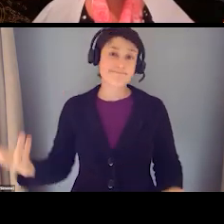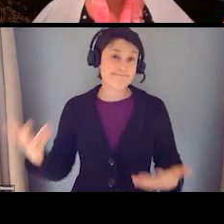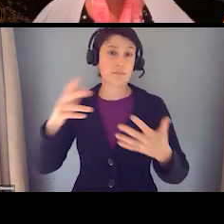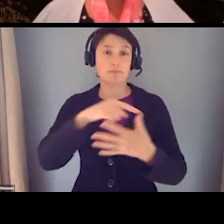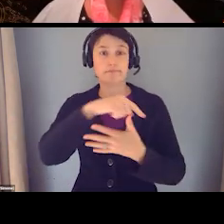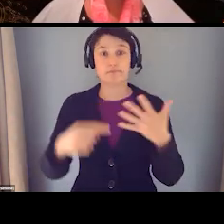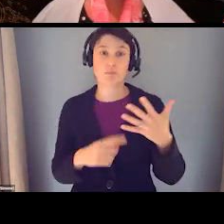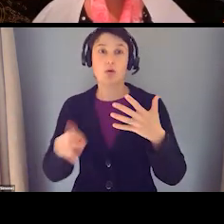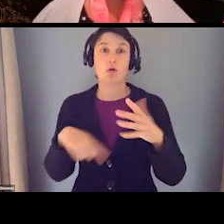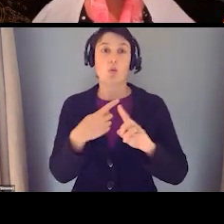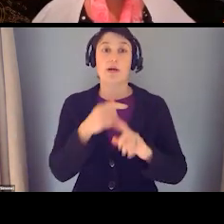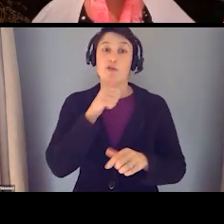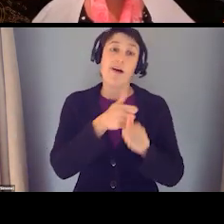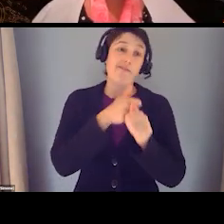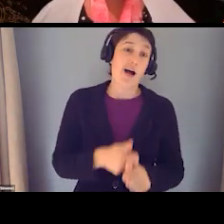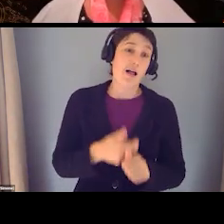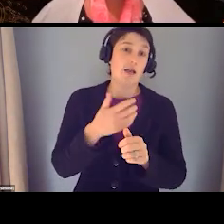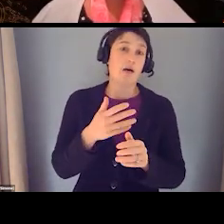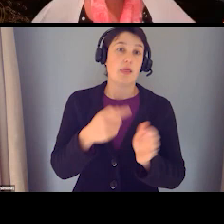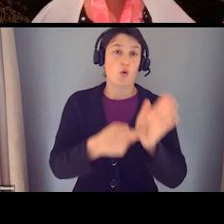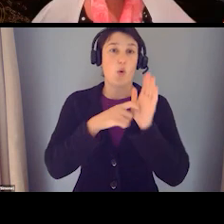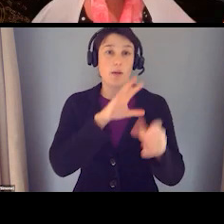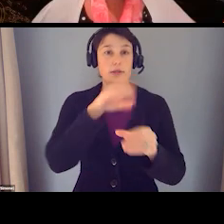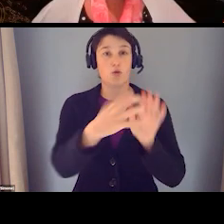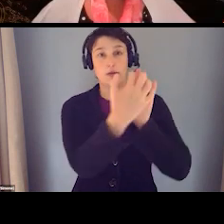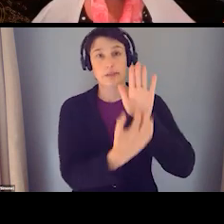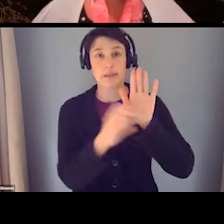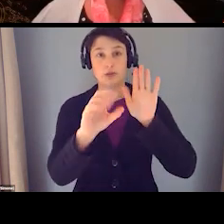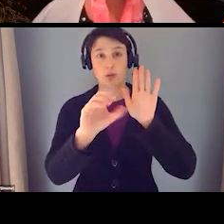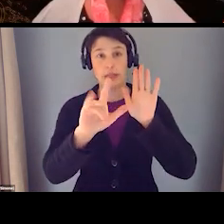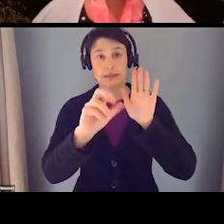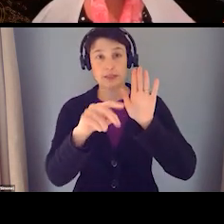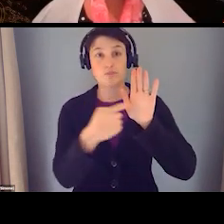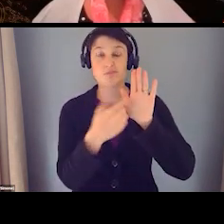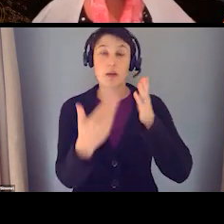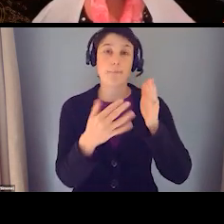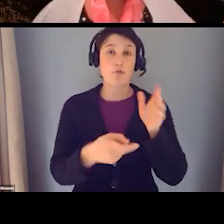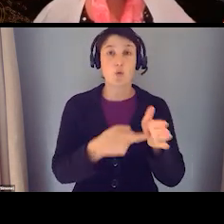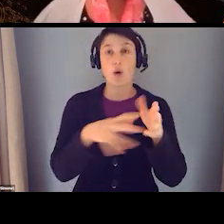of the solicitation, which may require additional information or certifications.